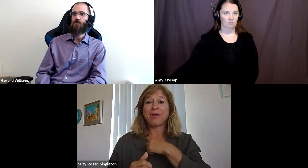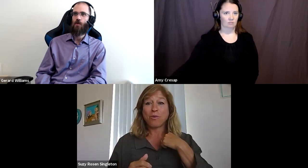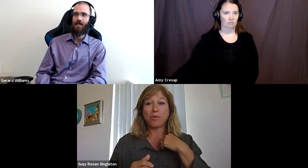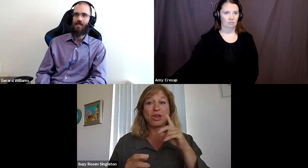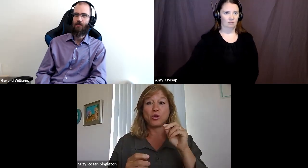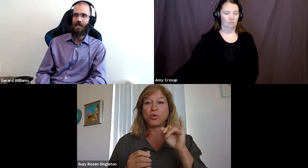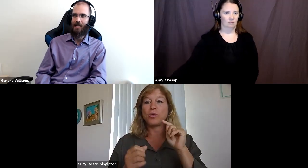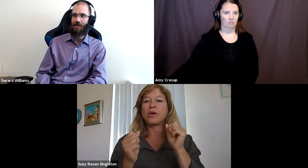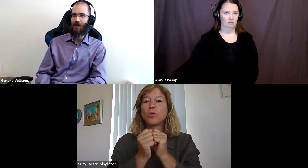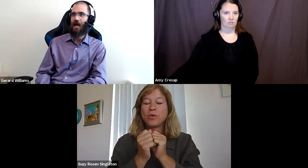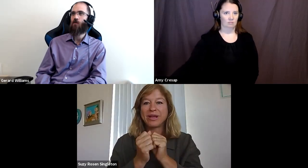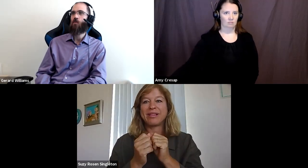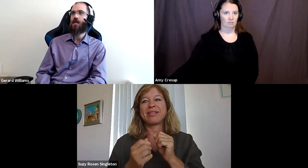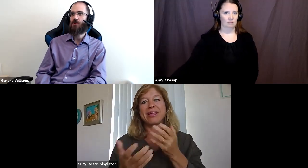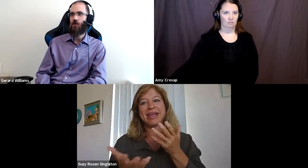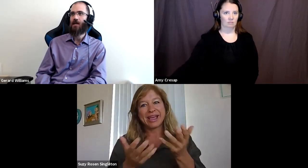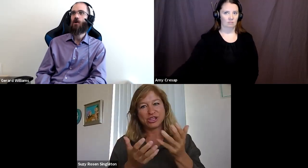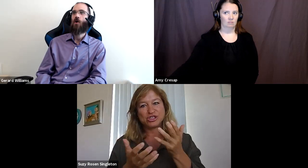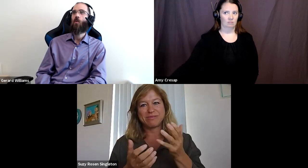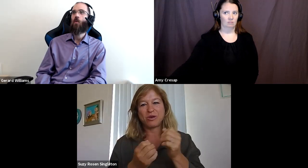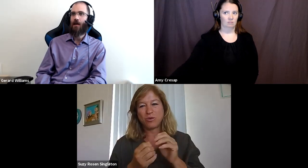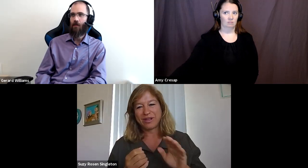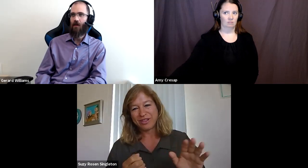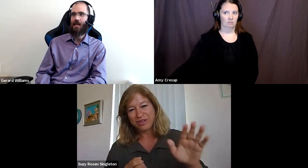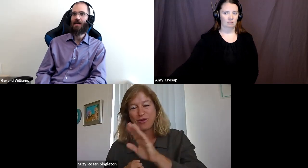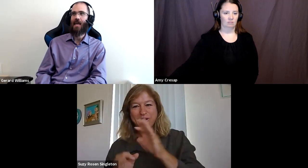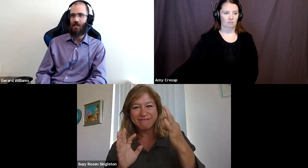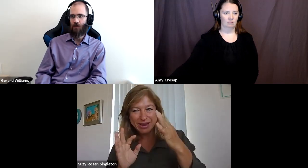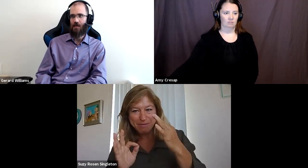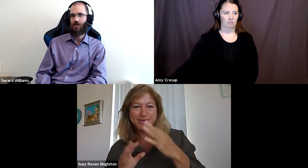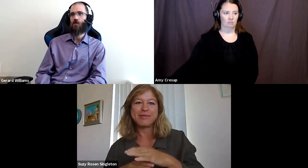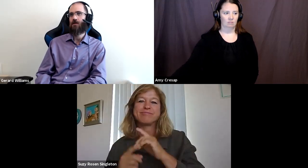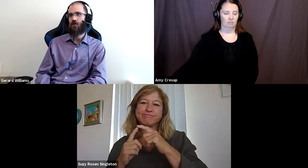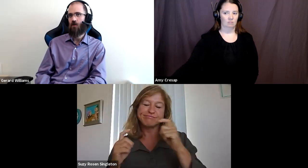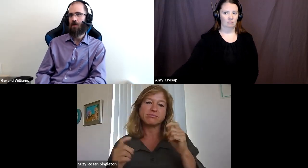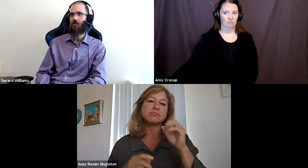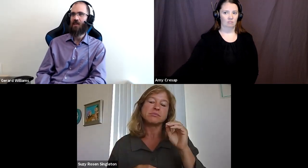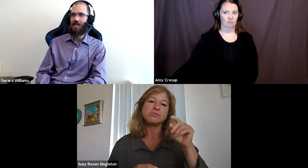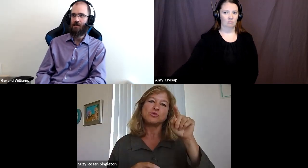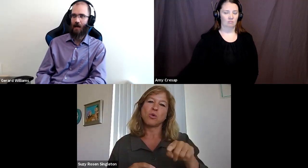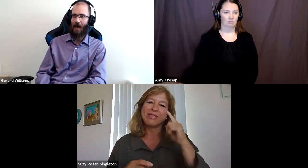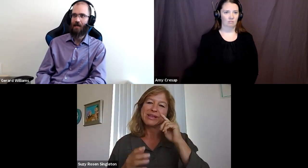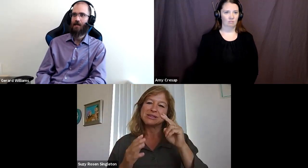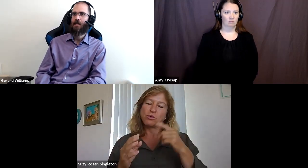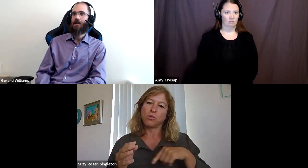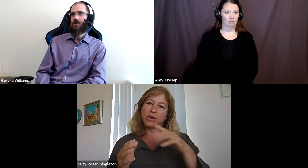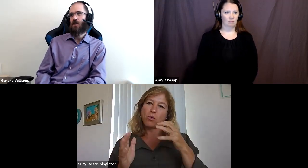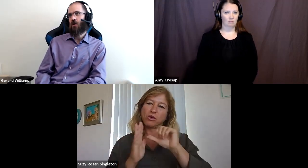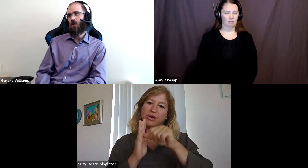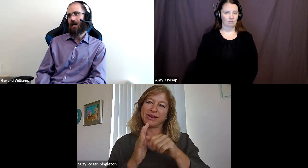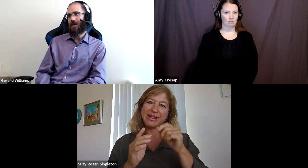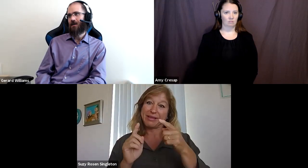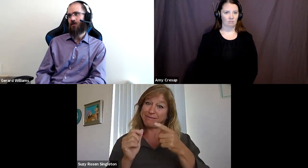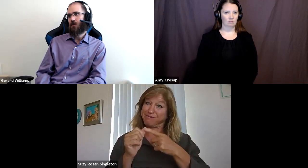to explain that we do it with engagement. With your feedback.